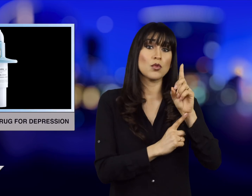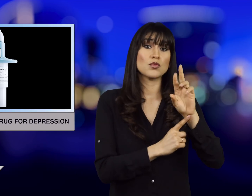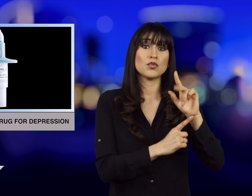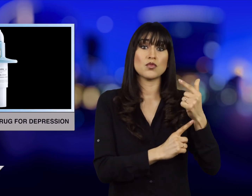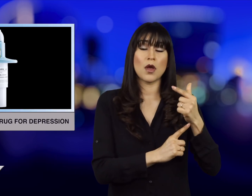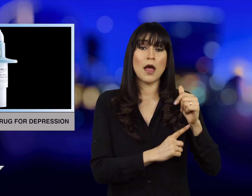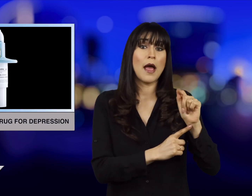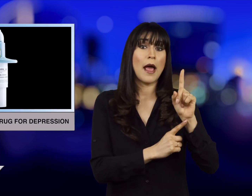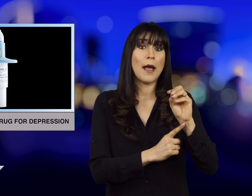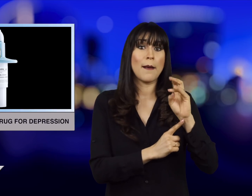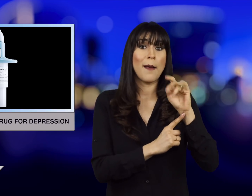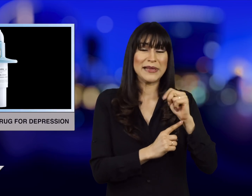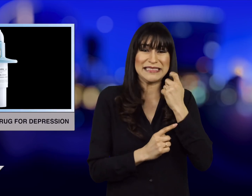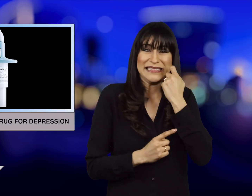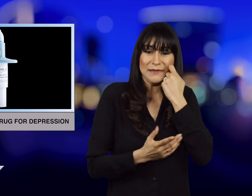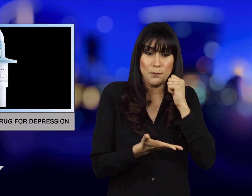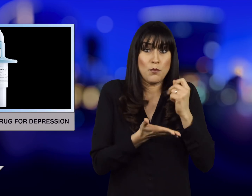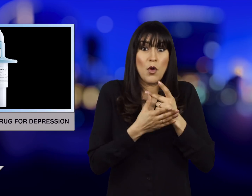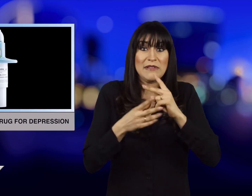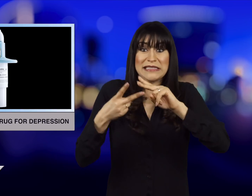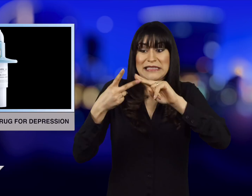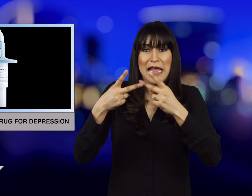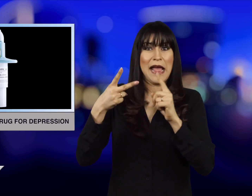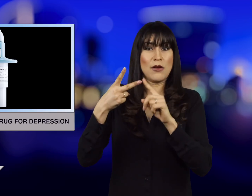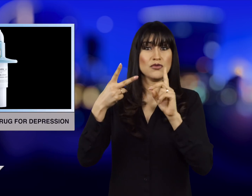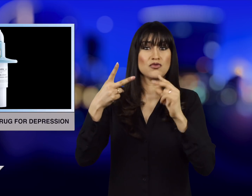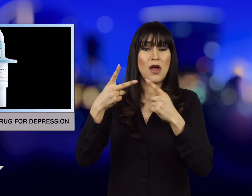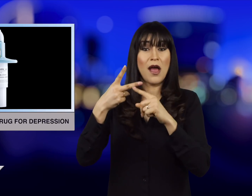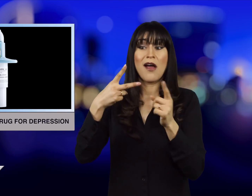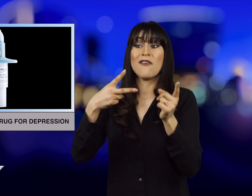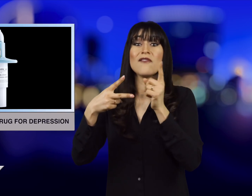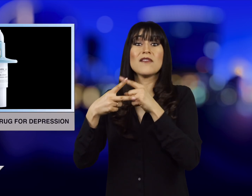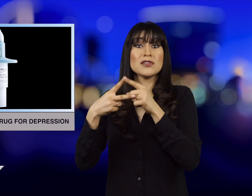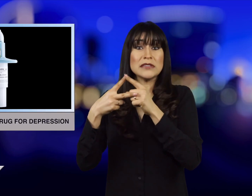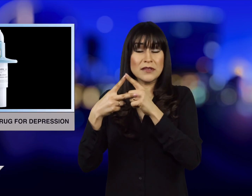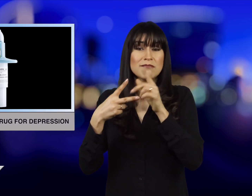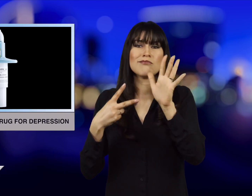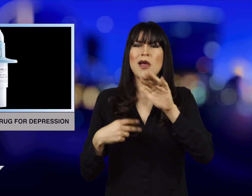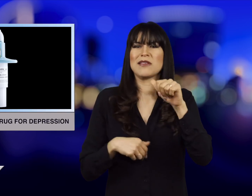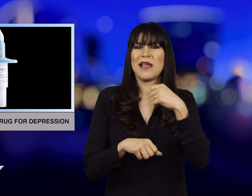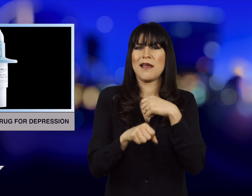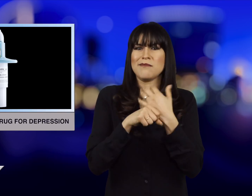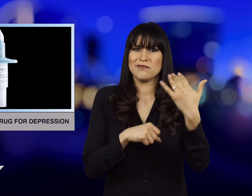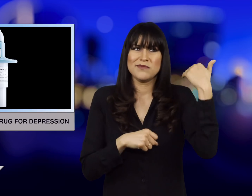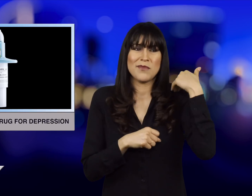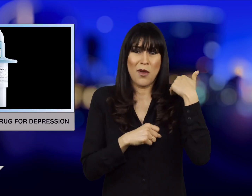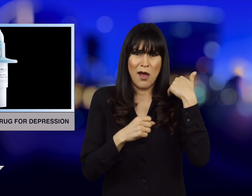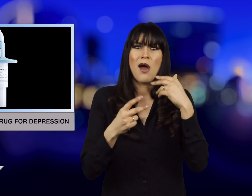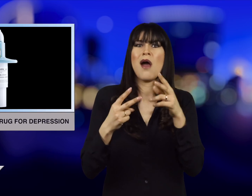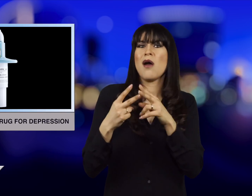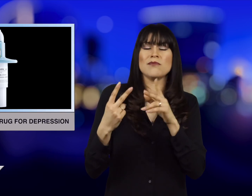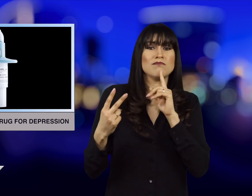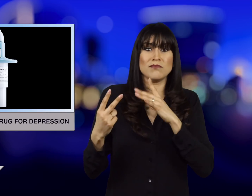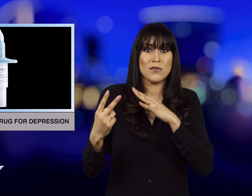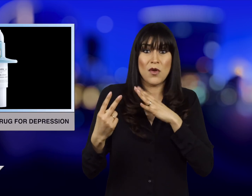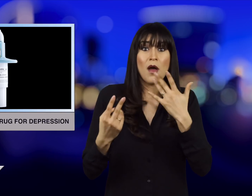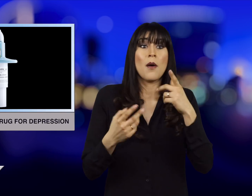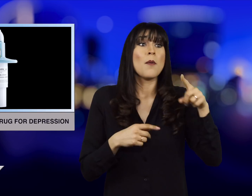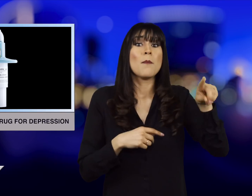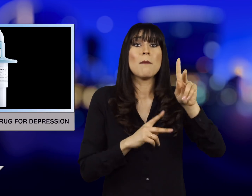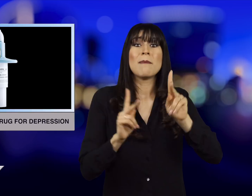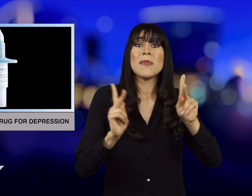The US Food and Drug Administration just approved the second-ever drug, and first one in a decade,